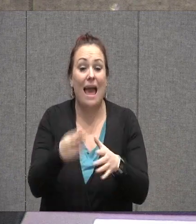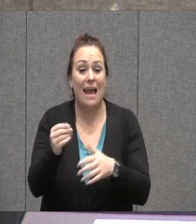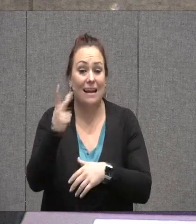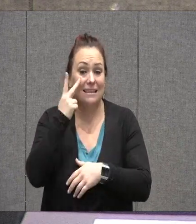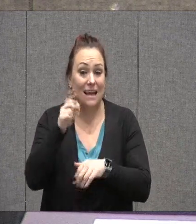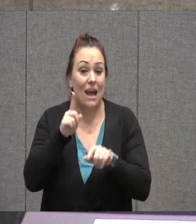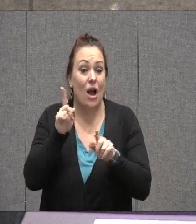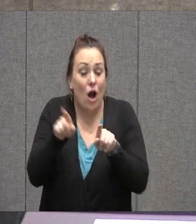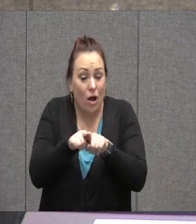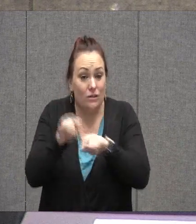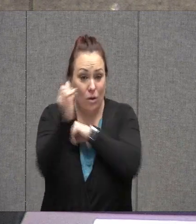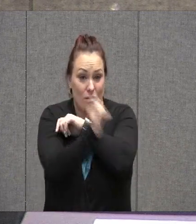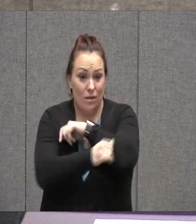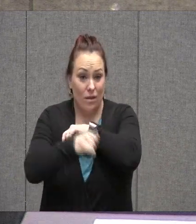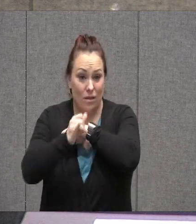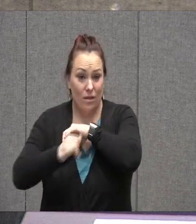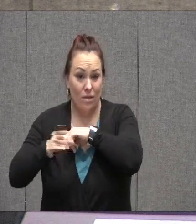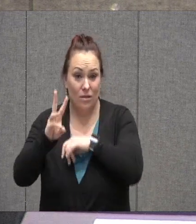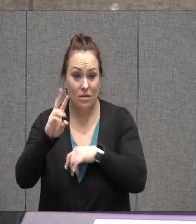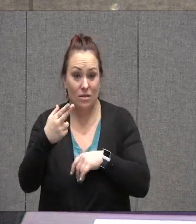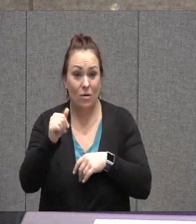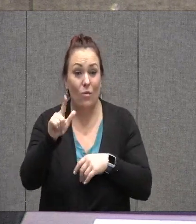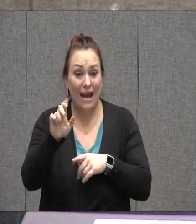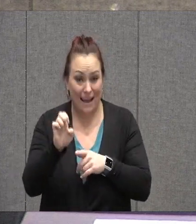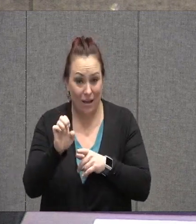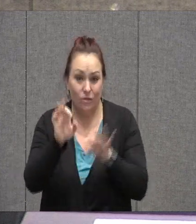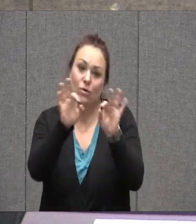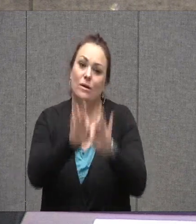So, those things are very important to the people of the Maldives